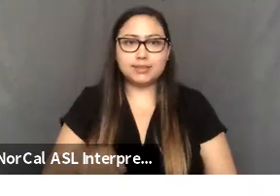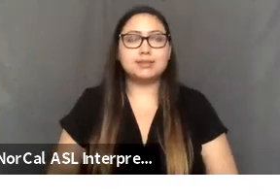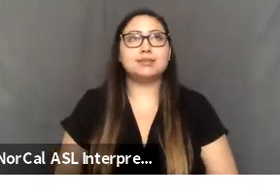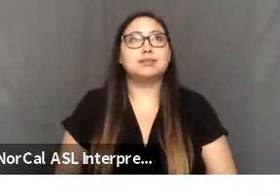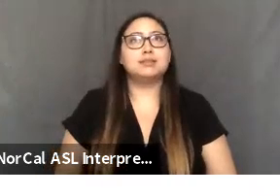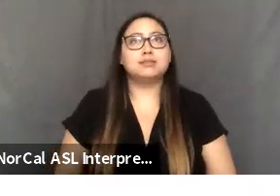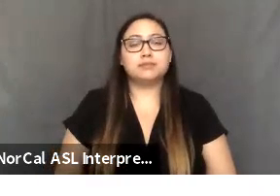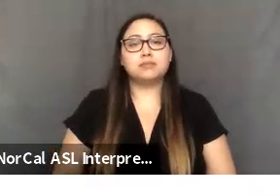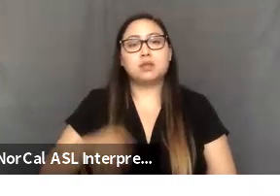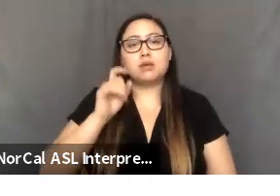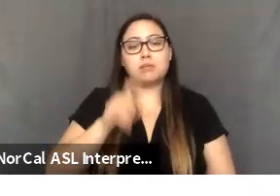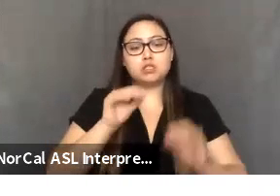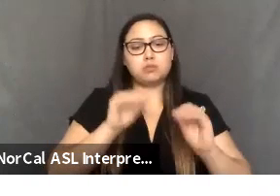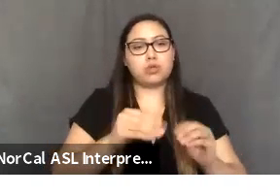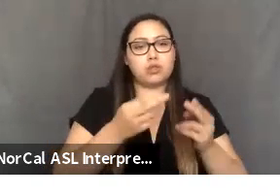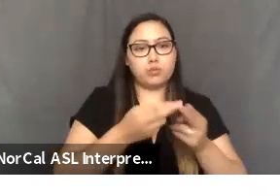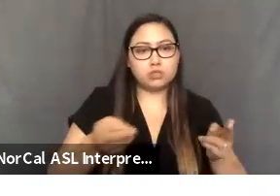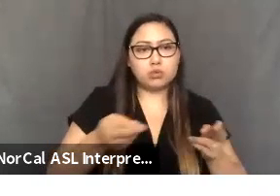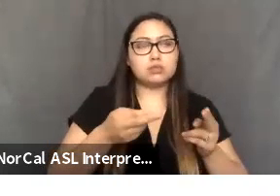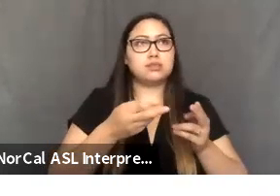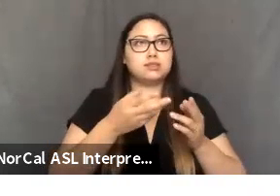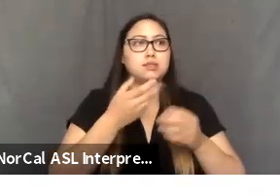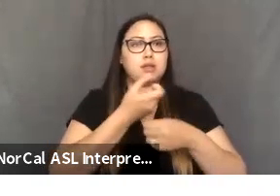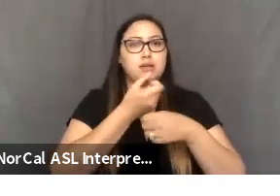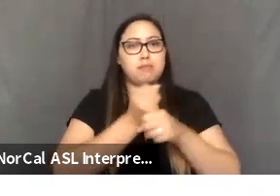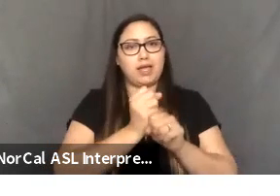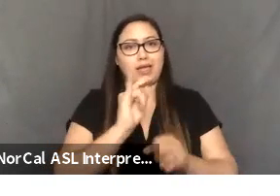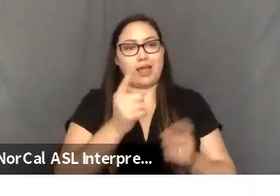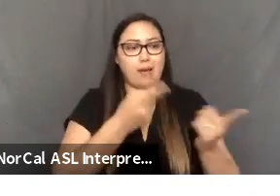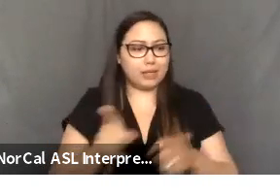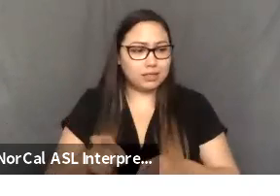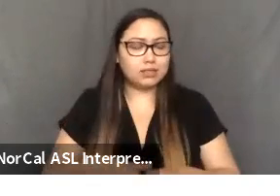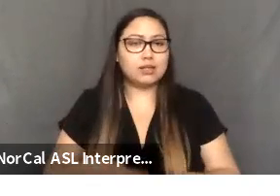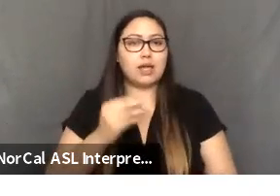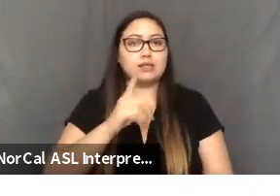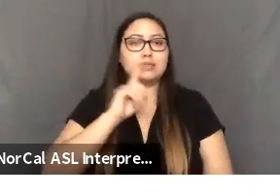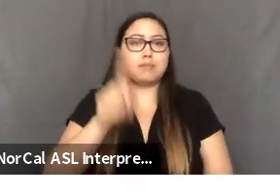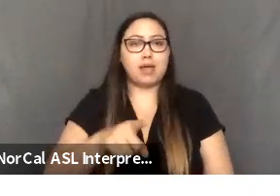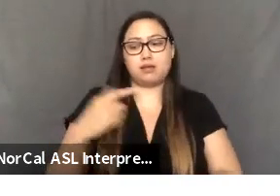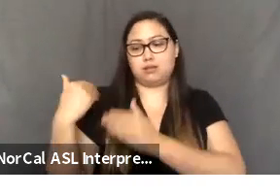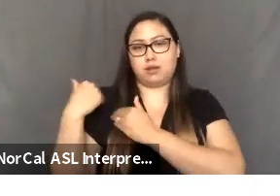to put the resources to actually make it happen and then demand accountability. It can't be the